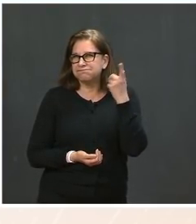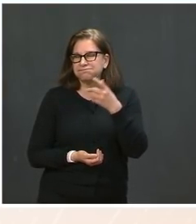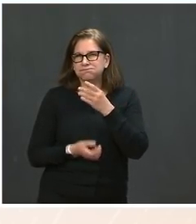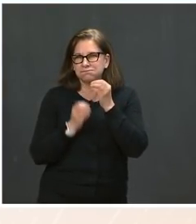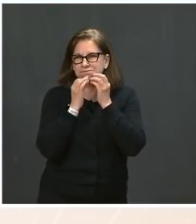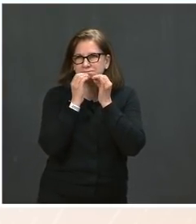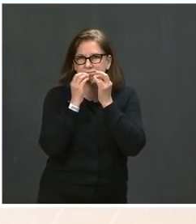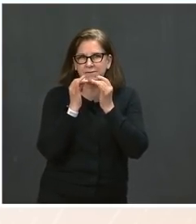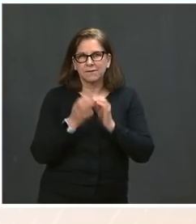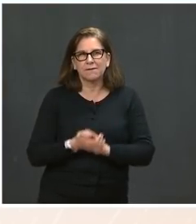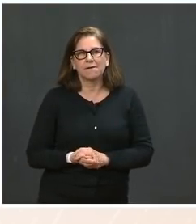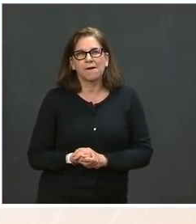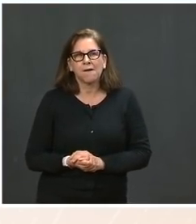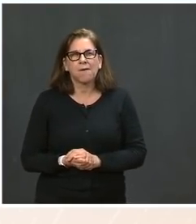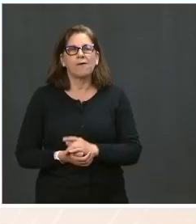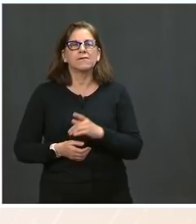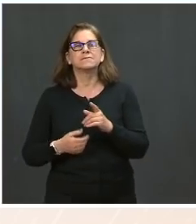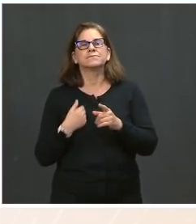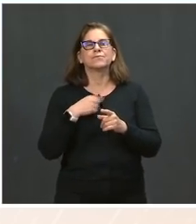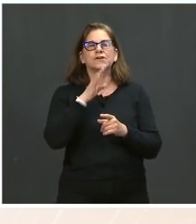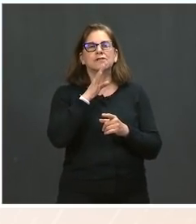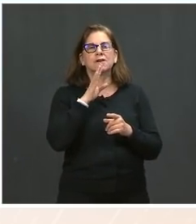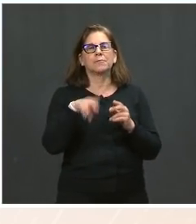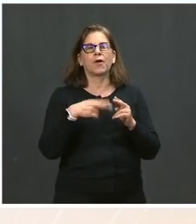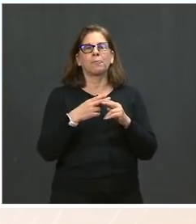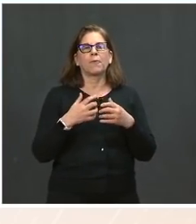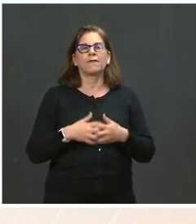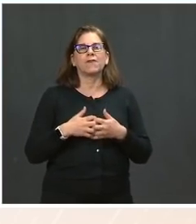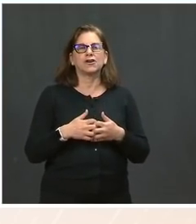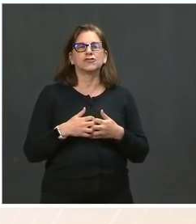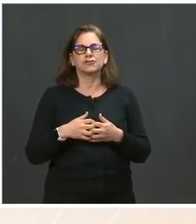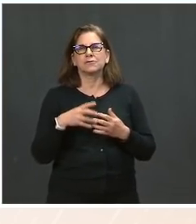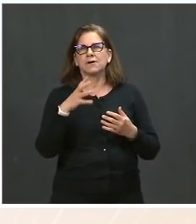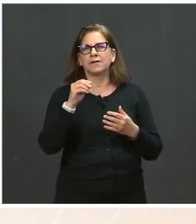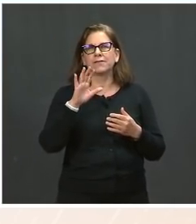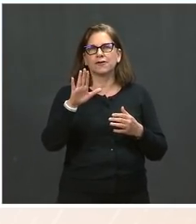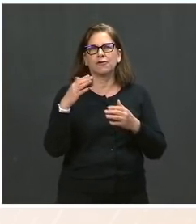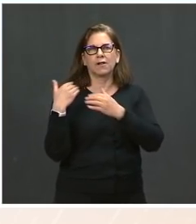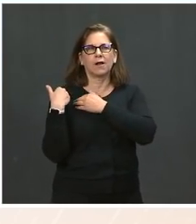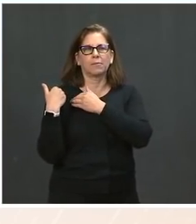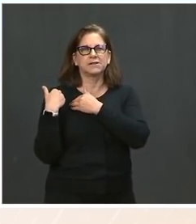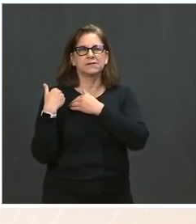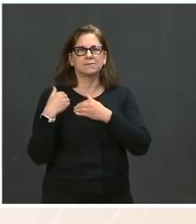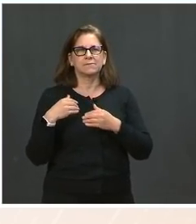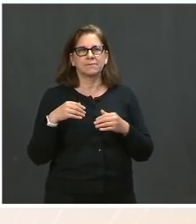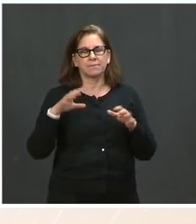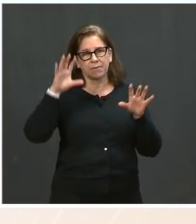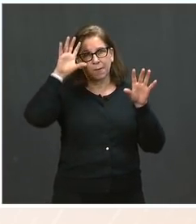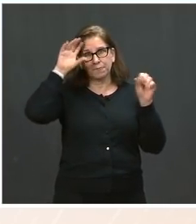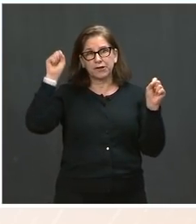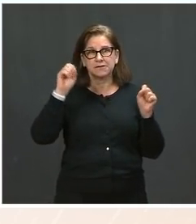Ms. Psaki: Yes The Press: That had been a day-one promise of his. When should we expect to see that text sent to the Hill?